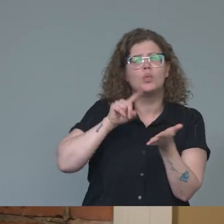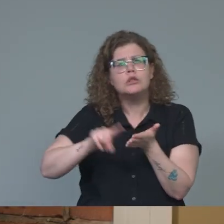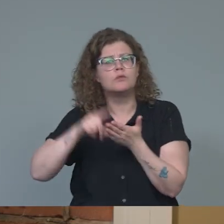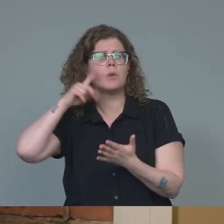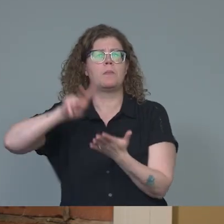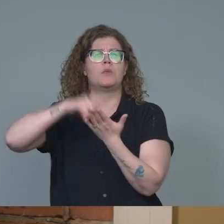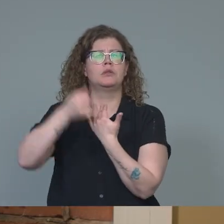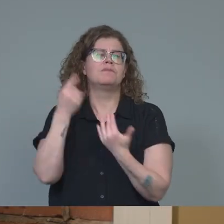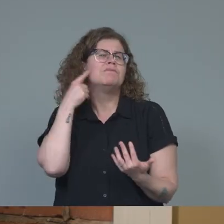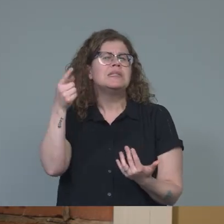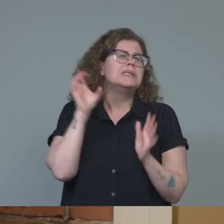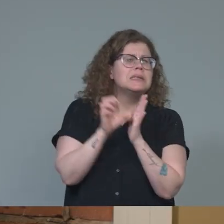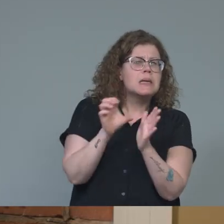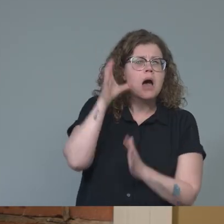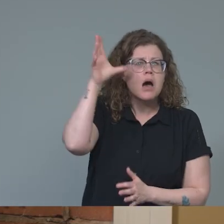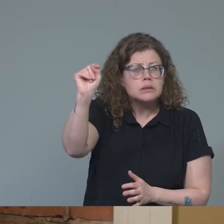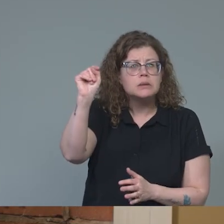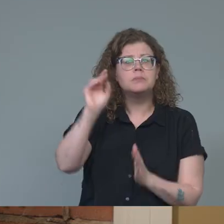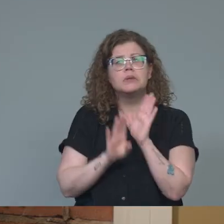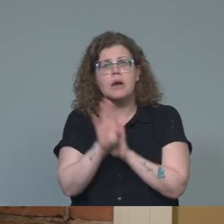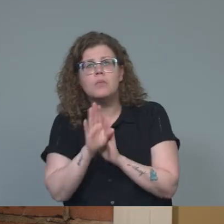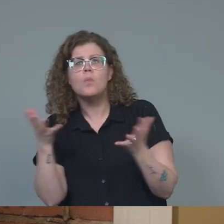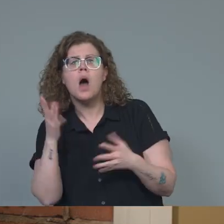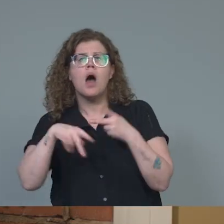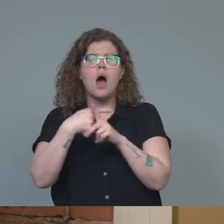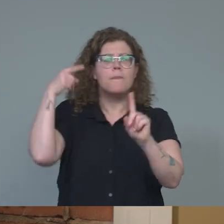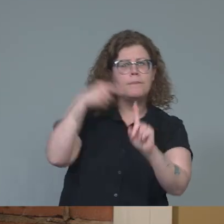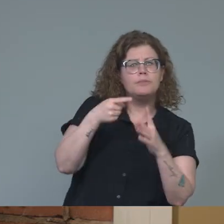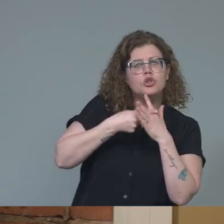the concept development. That's just a starting point. That's not the acted type of engagement